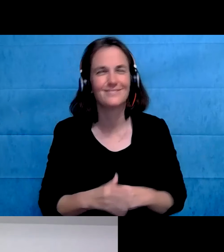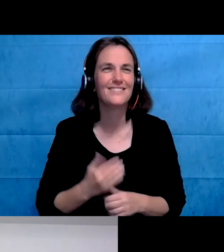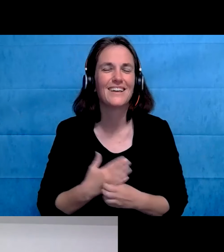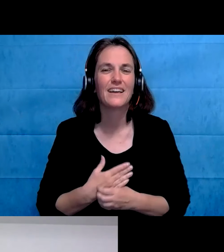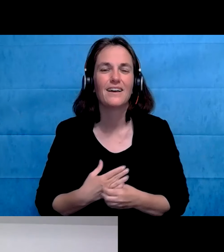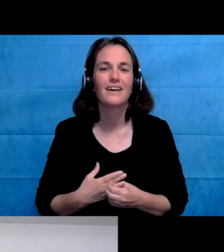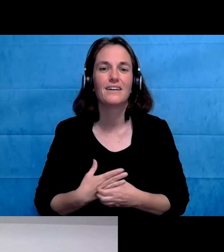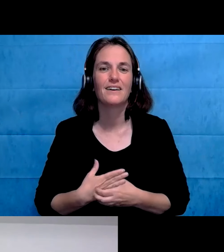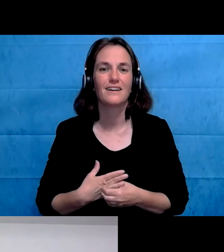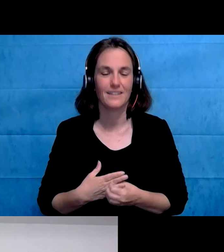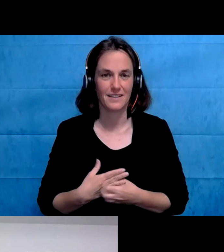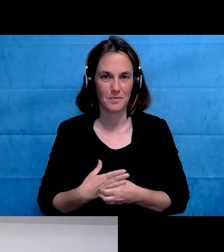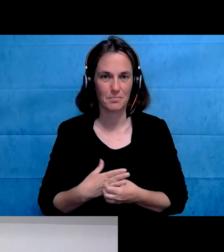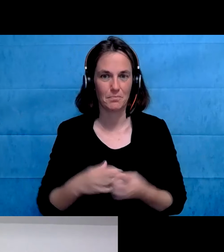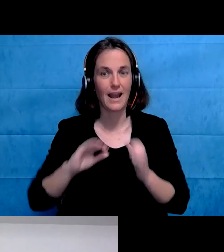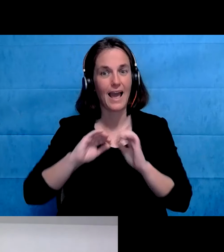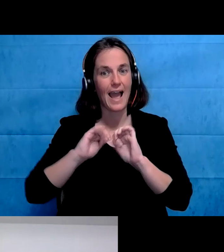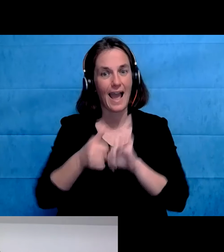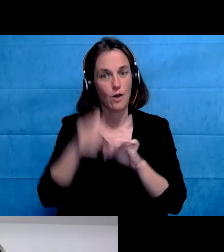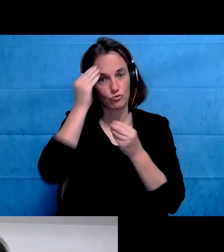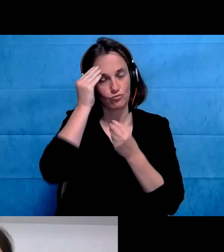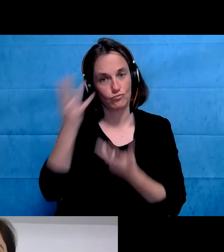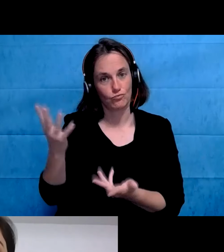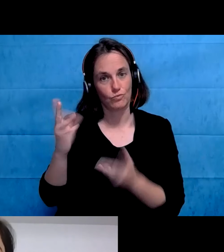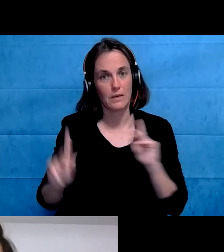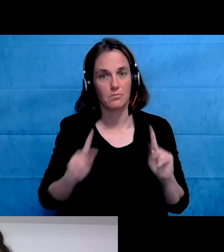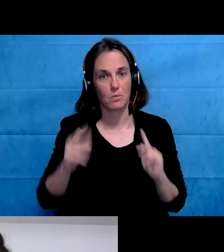but how to let folks know that they're welcome.